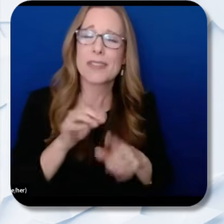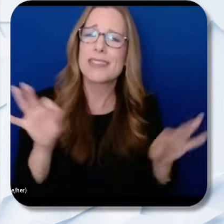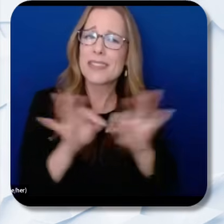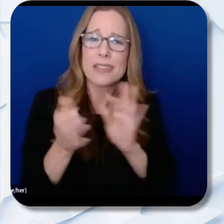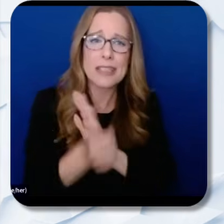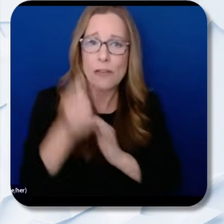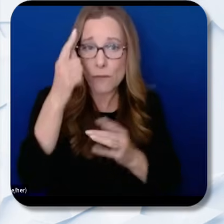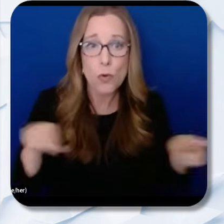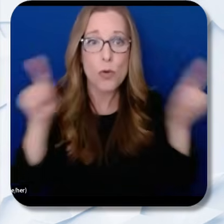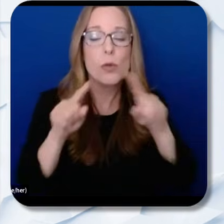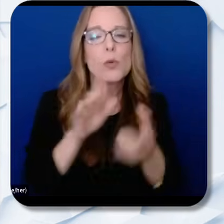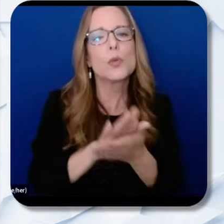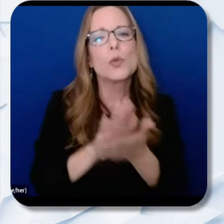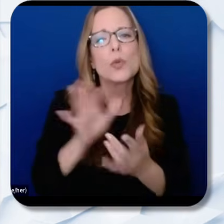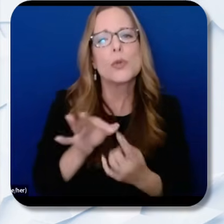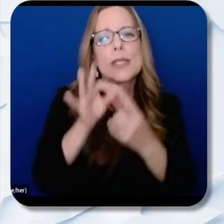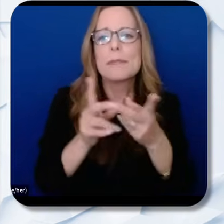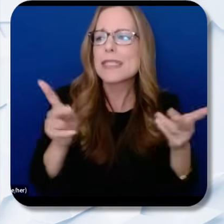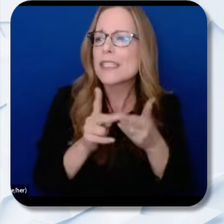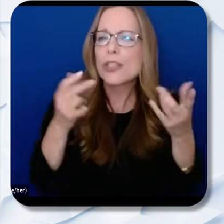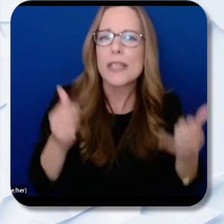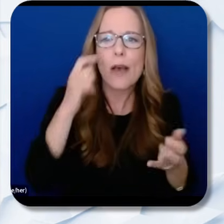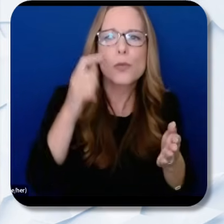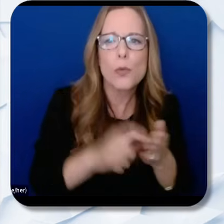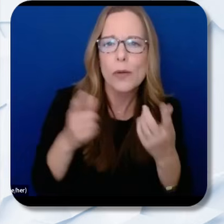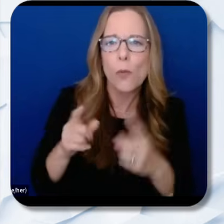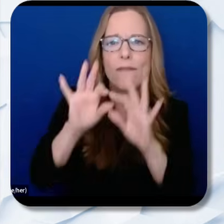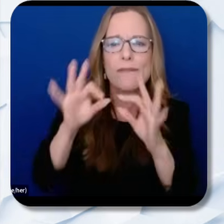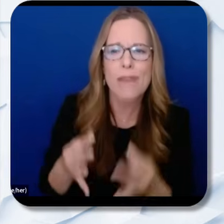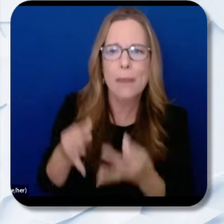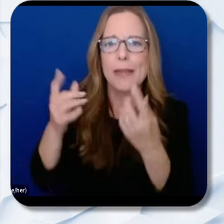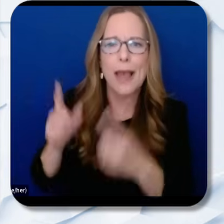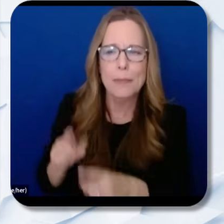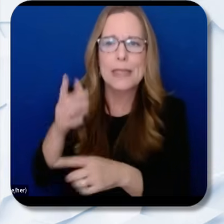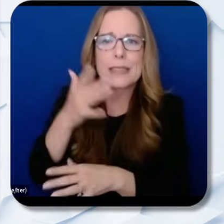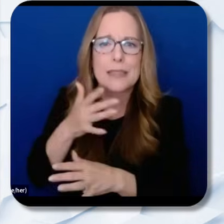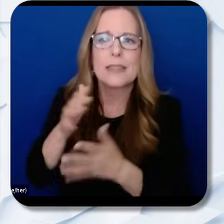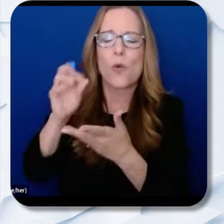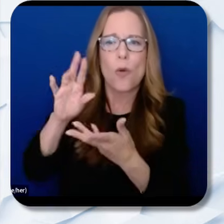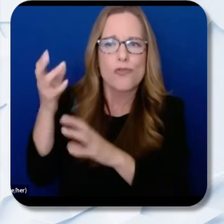Compliance with federal law is only the starting point. Our real responsibility is ensuring that